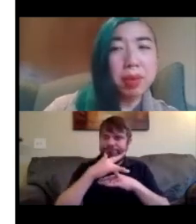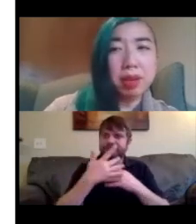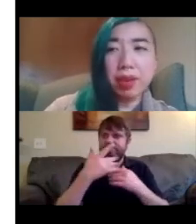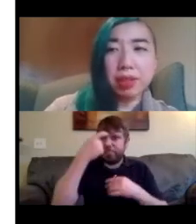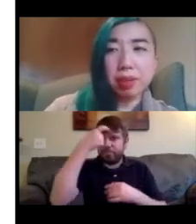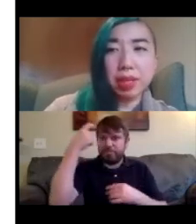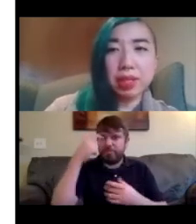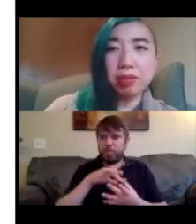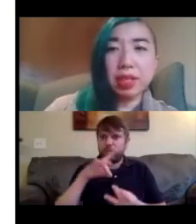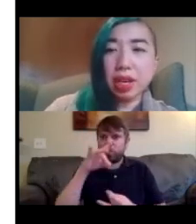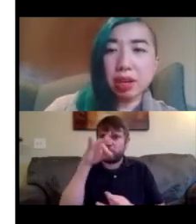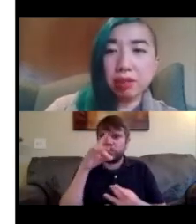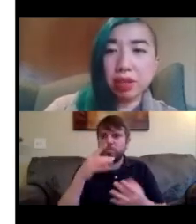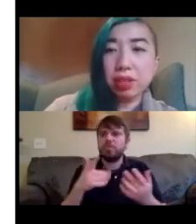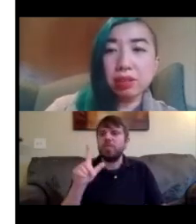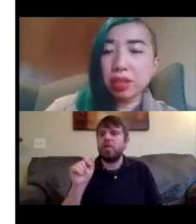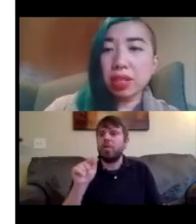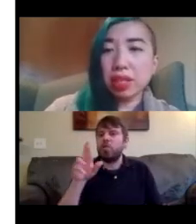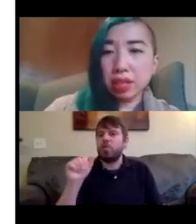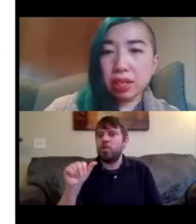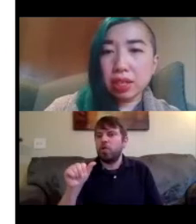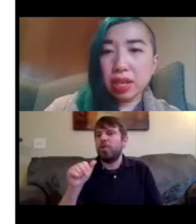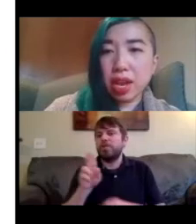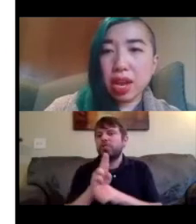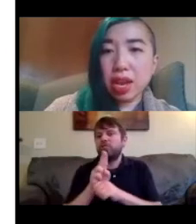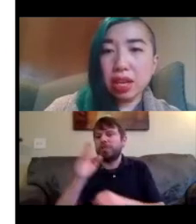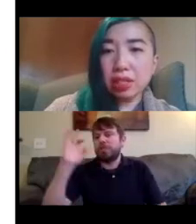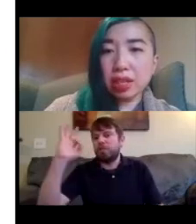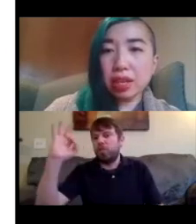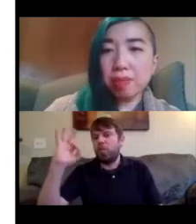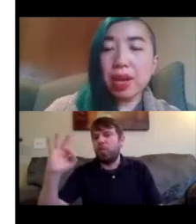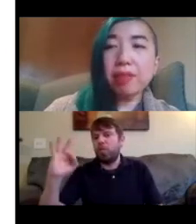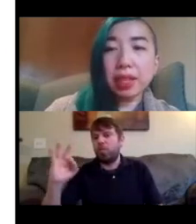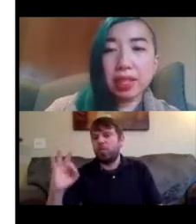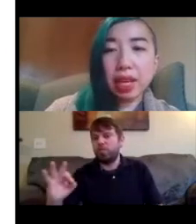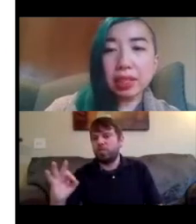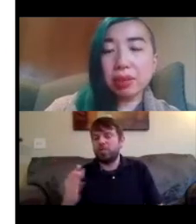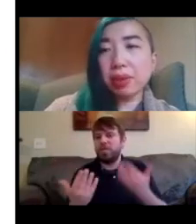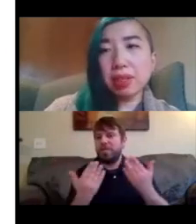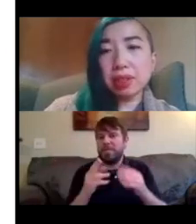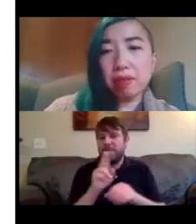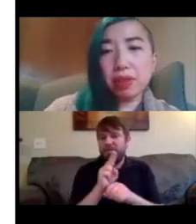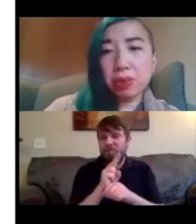to invent something different entirely for you and modify the text according to that visual.